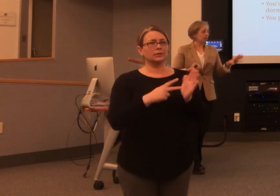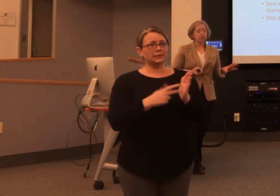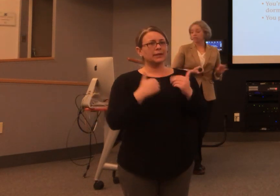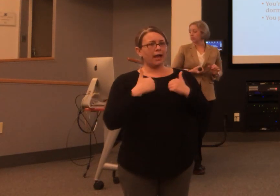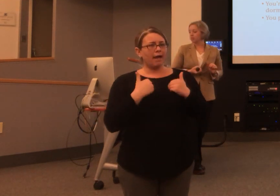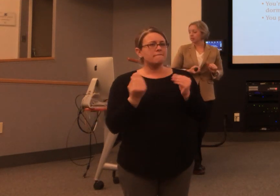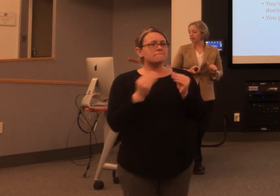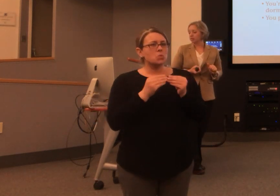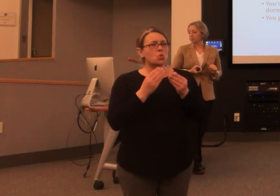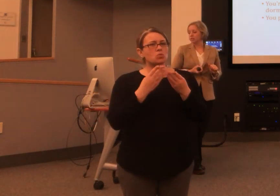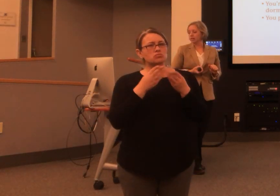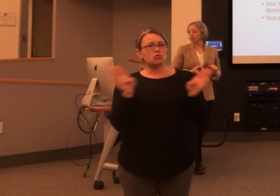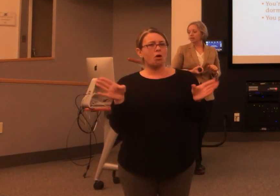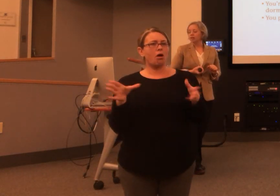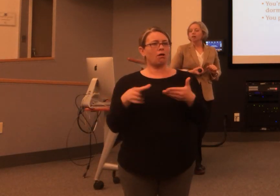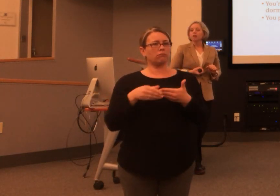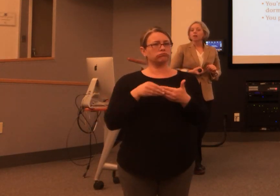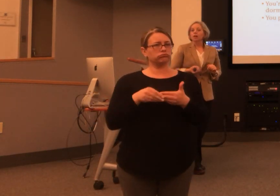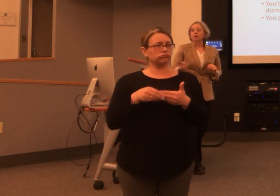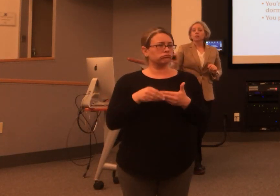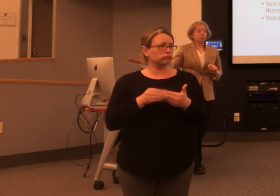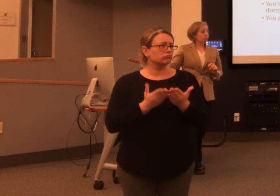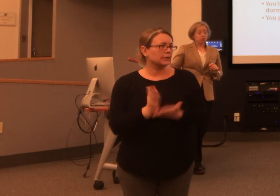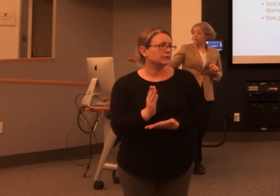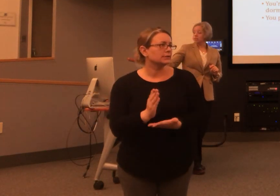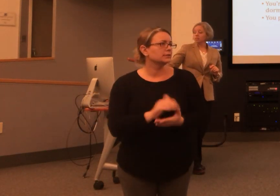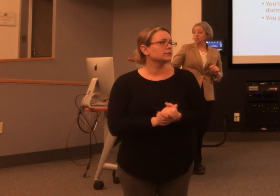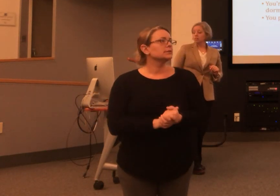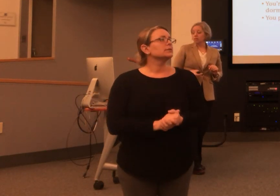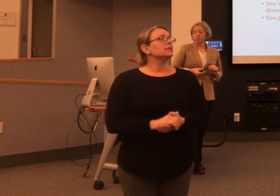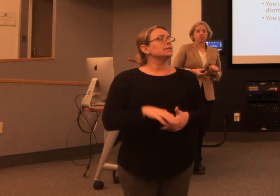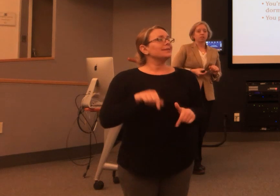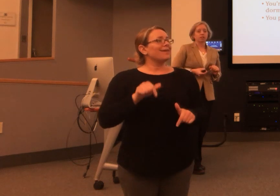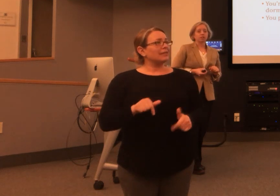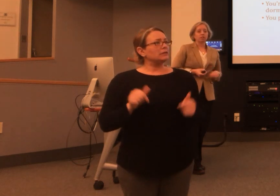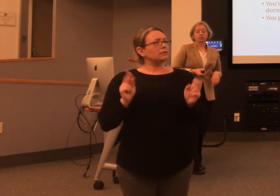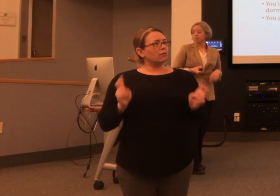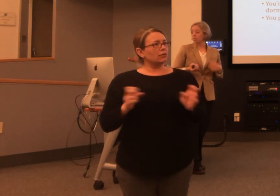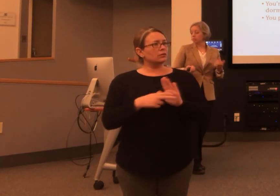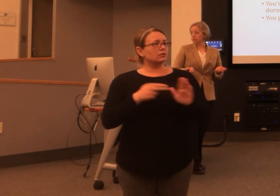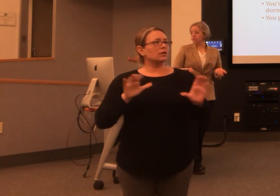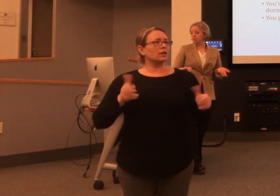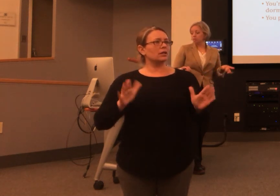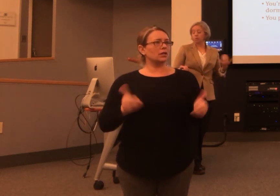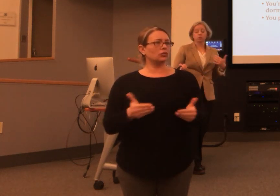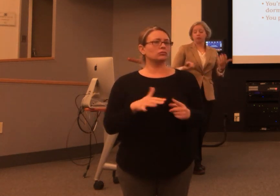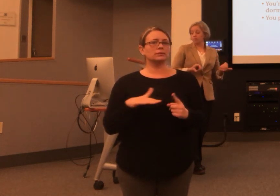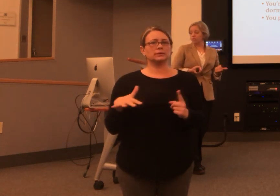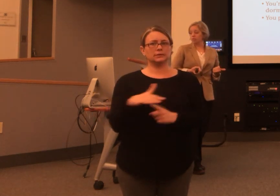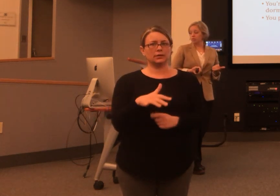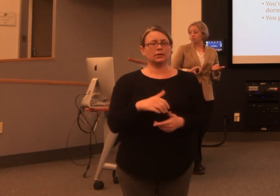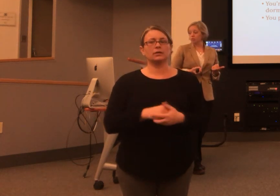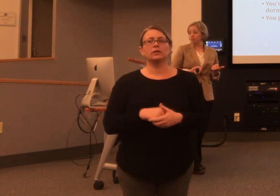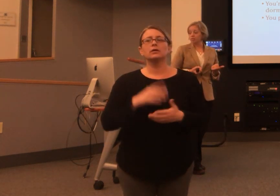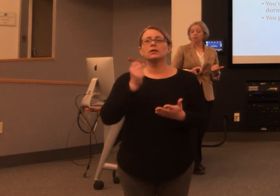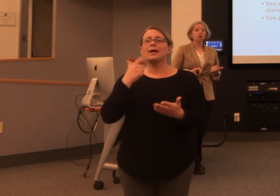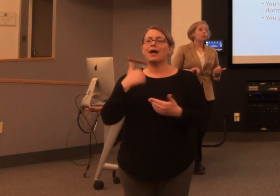You're allowed to do this in a classroom setting. There's some restrictions that you see here. It's only to be used by teachers or students.